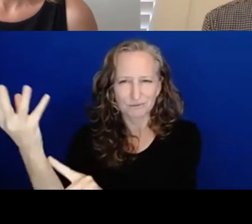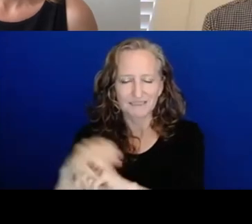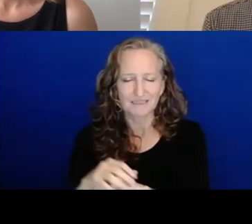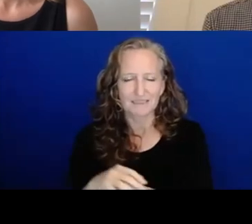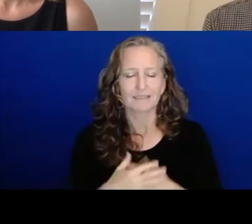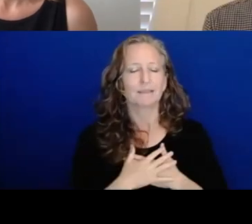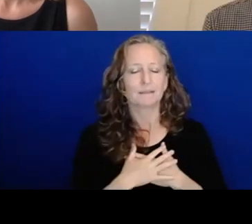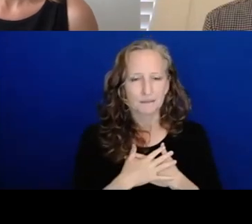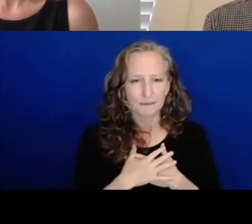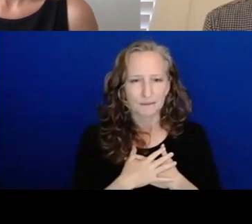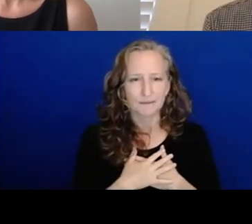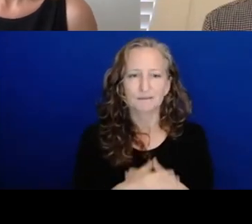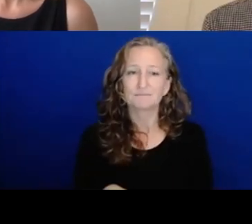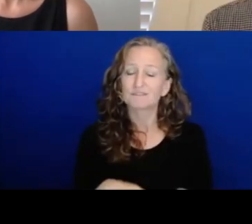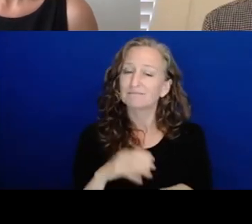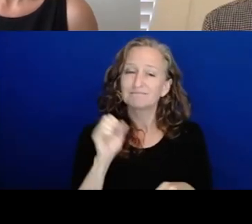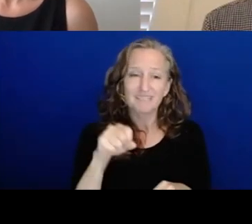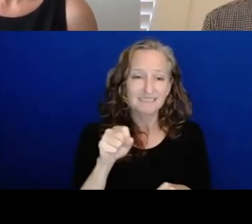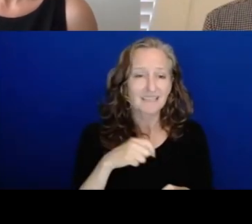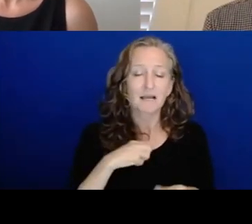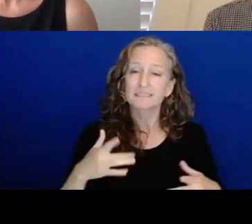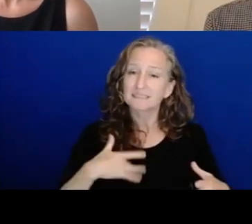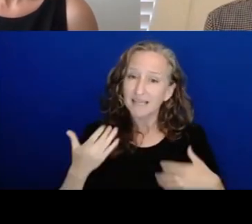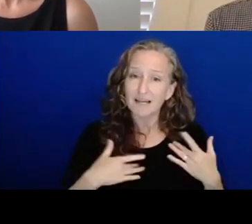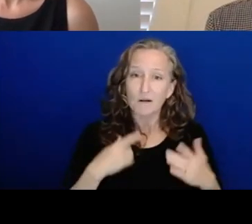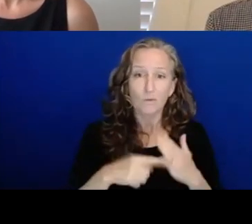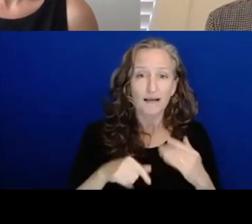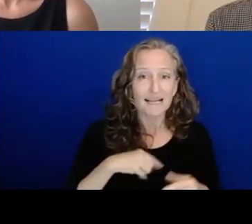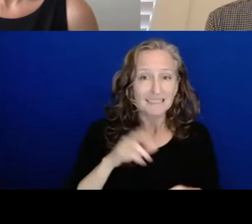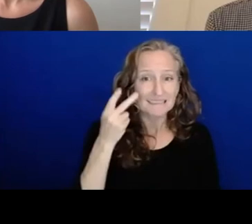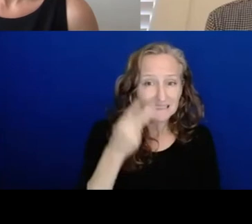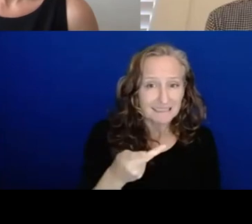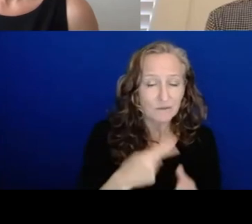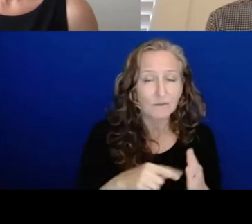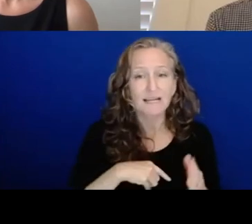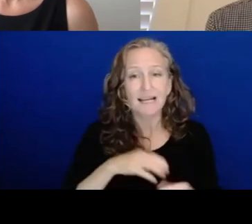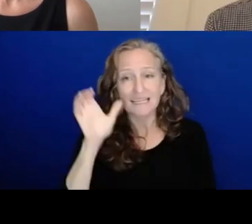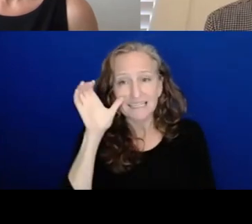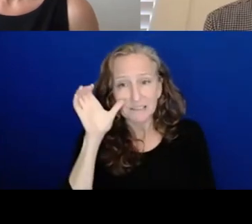we're adjusting. We're trying to maintain a seat at the table, I think, so that we can